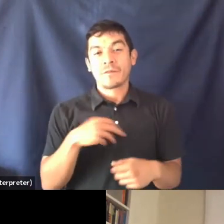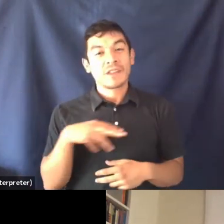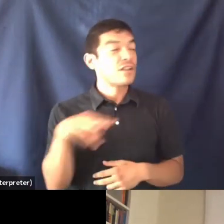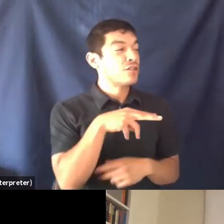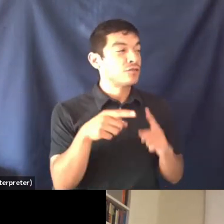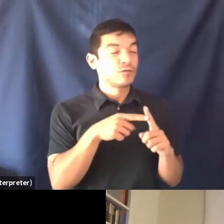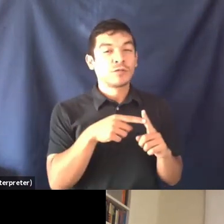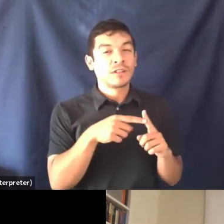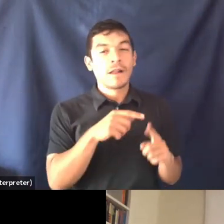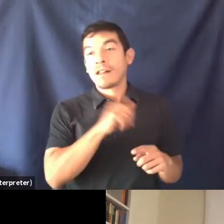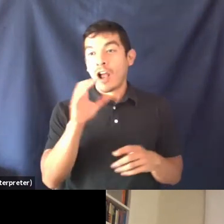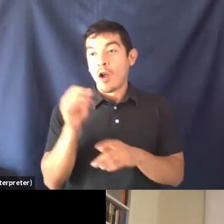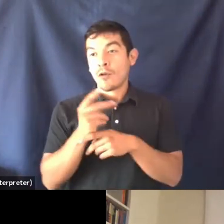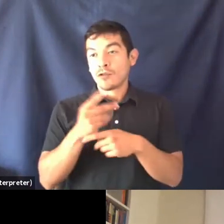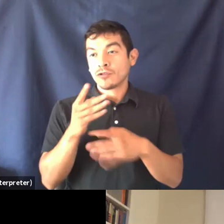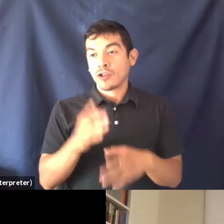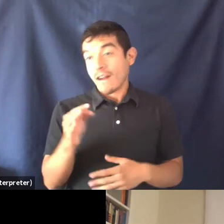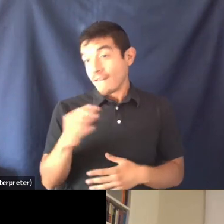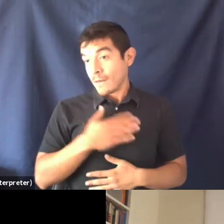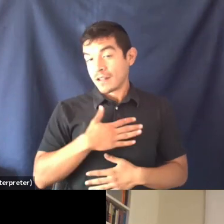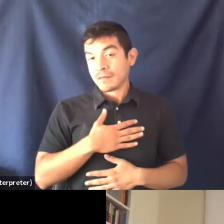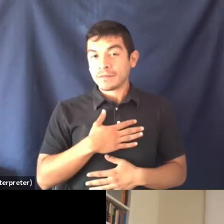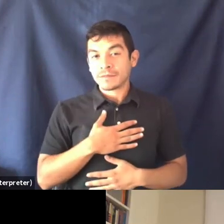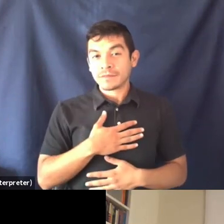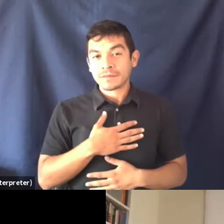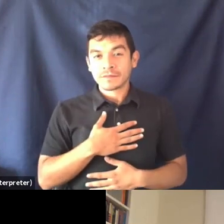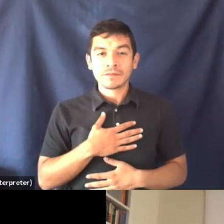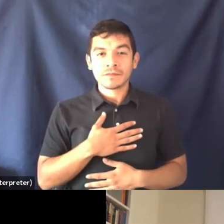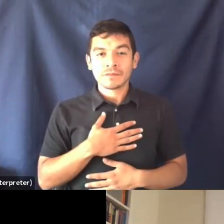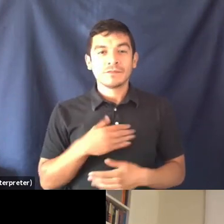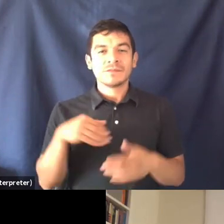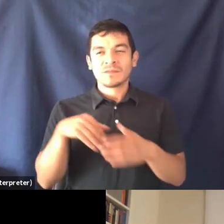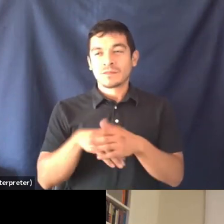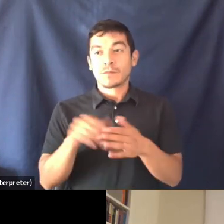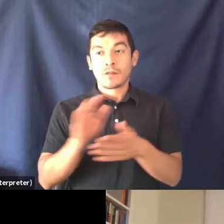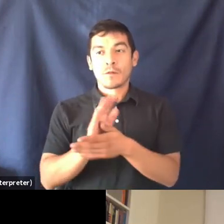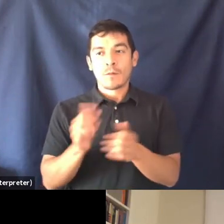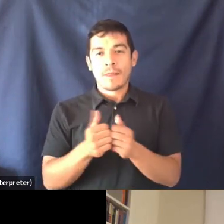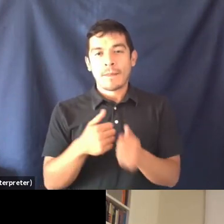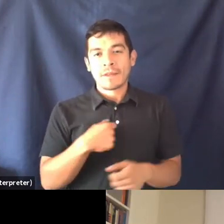another Co-producer who was in the film with me. Like I turn to her and be like,